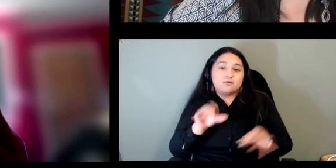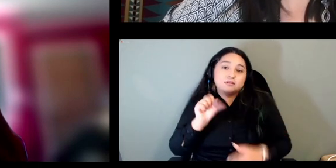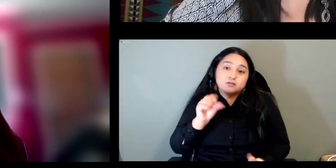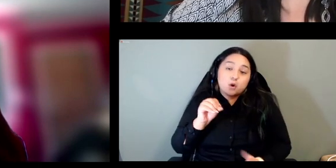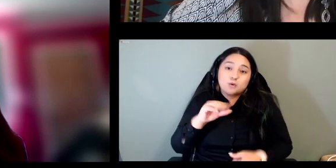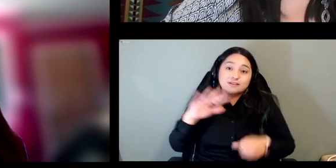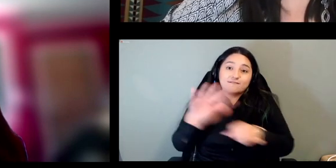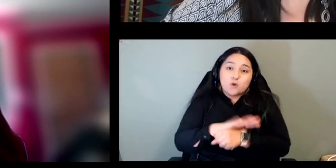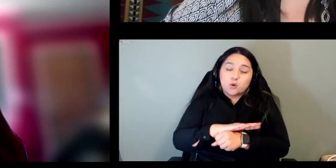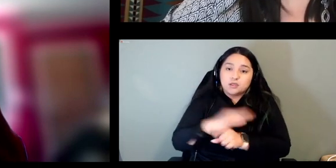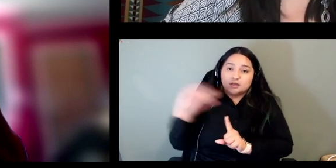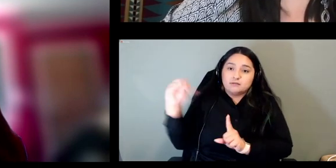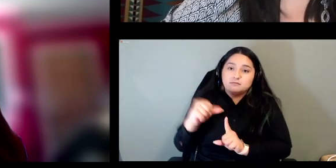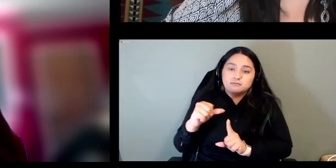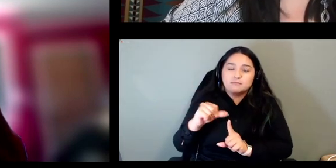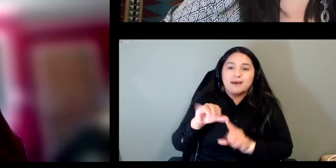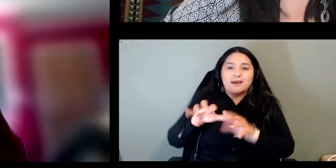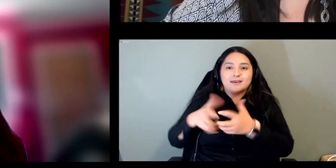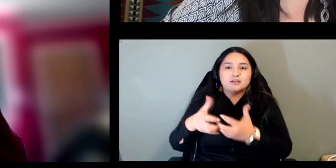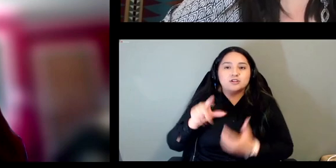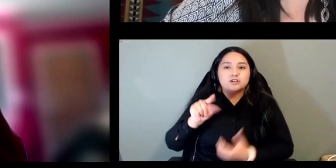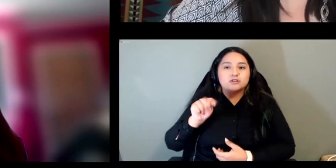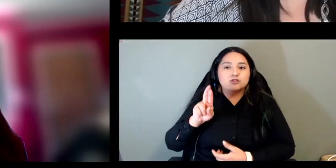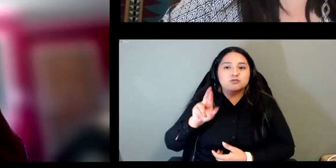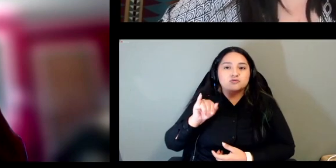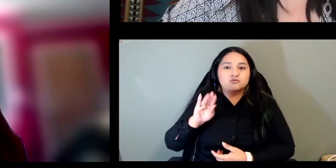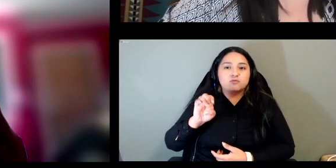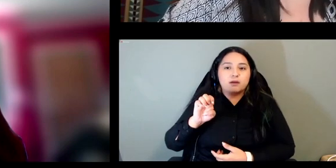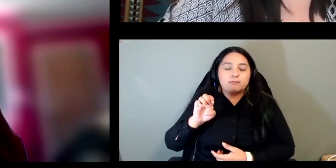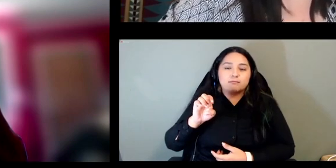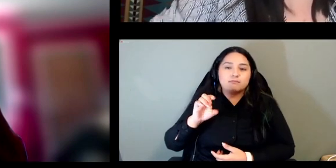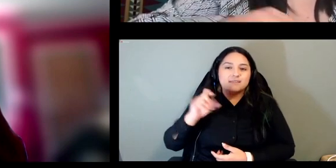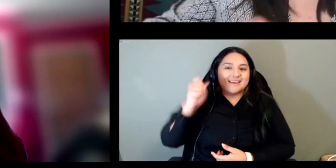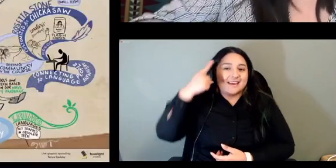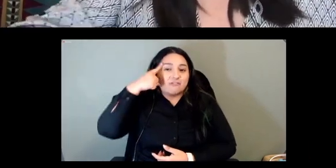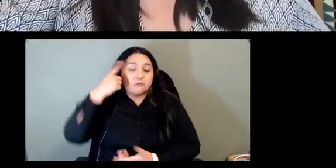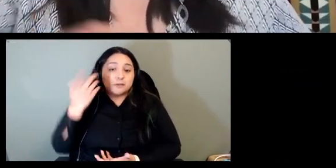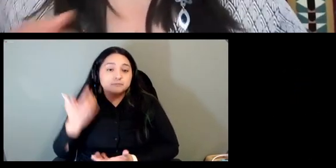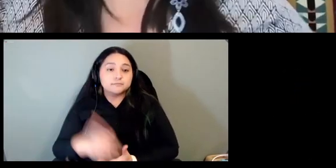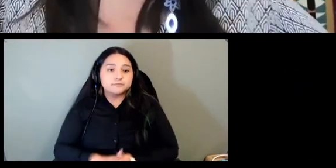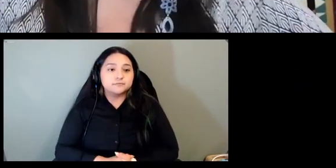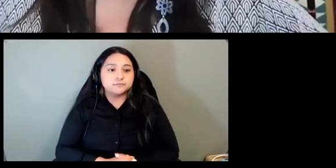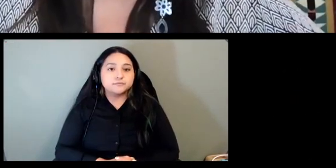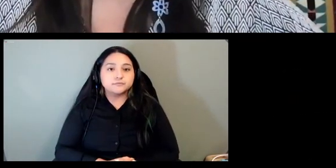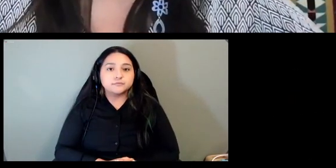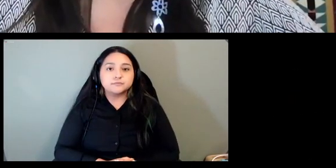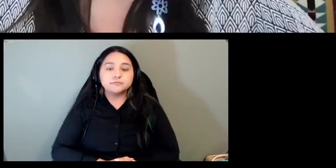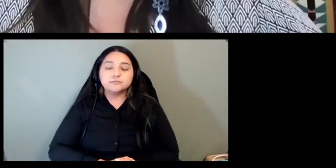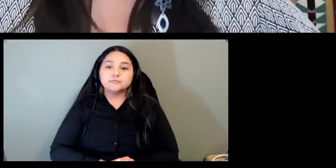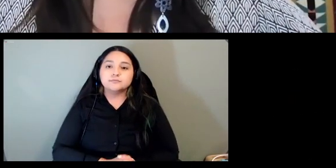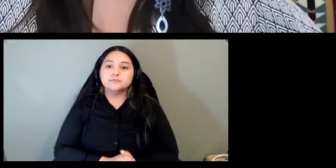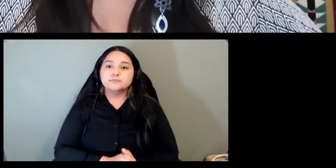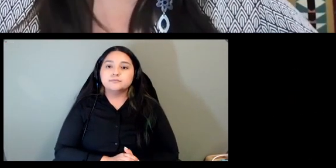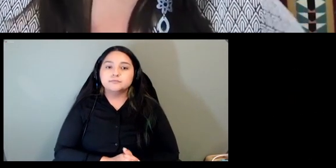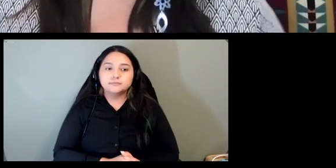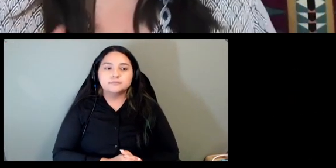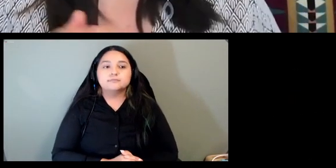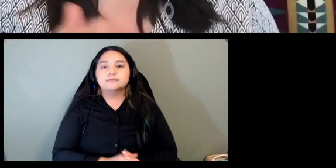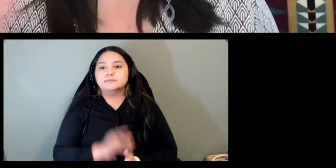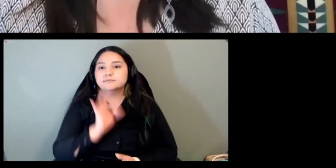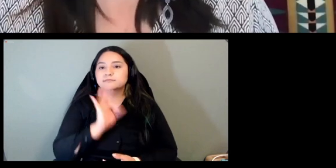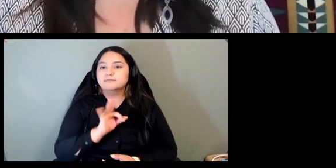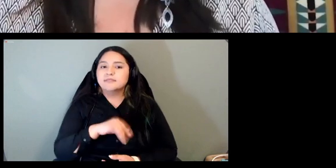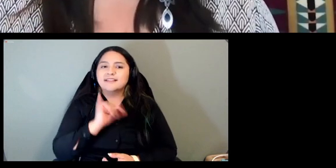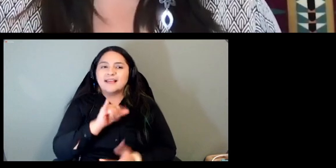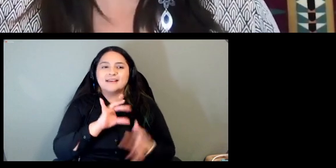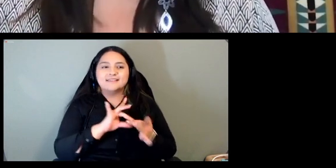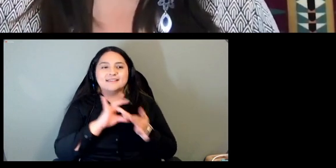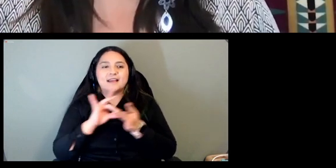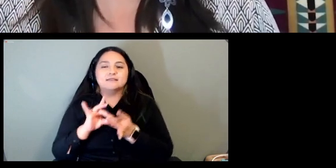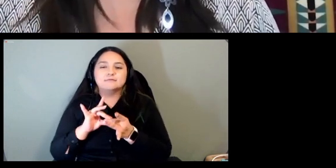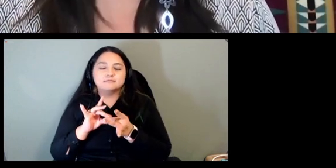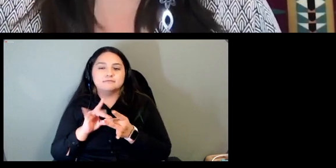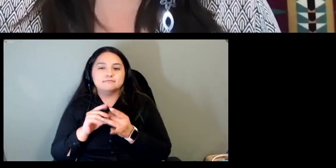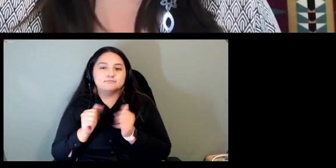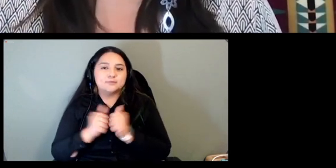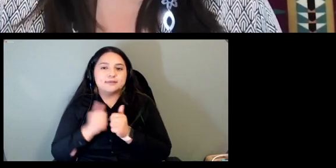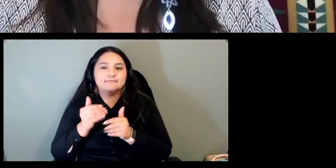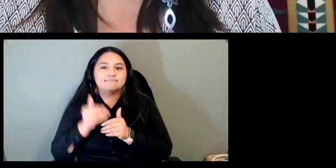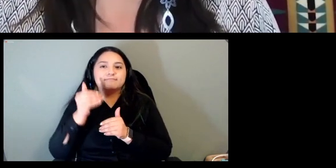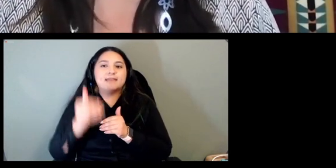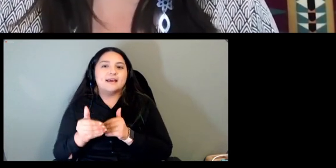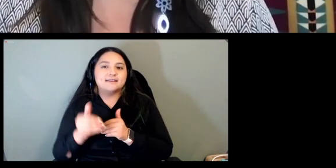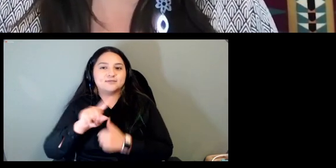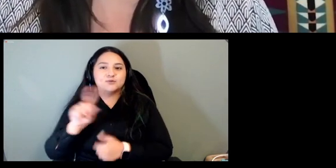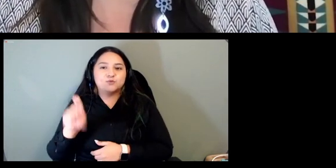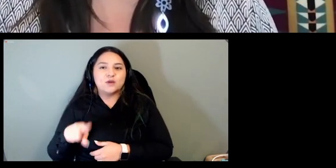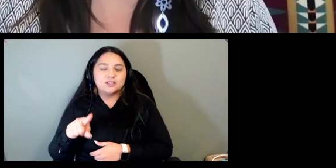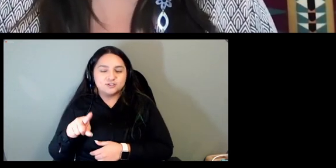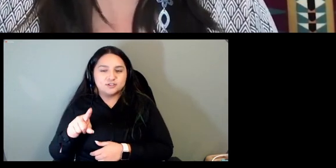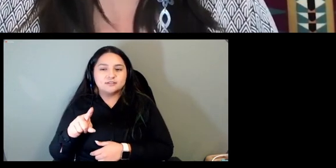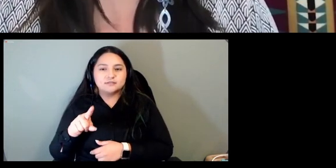okay so that actually connects really nicely to another question that has come in um and